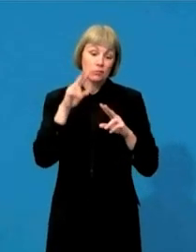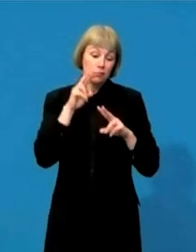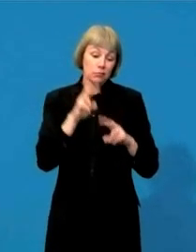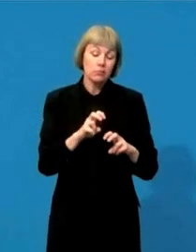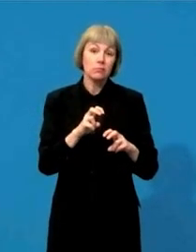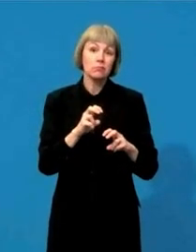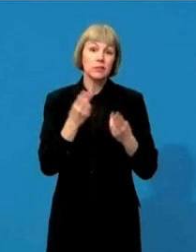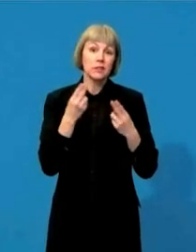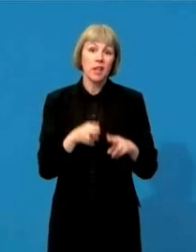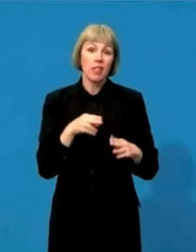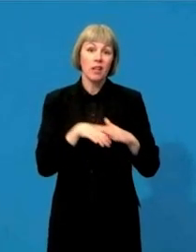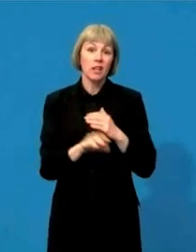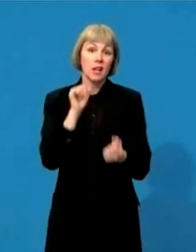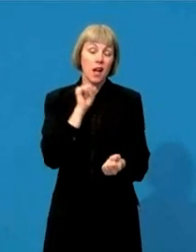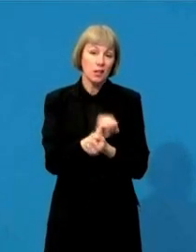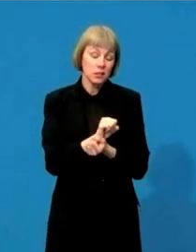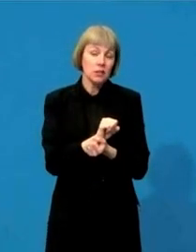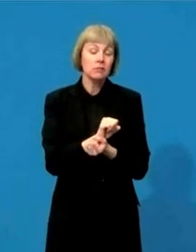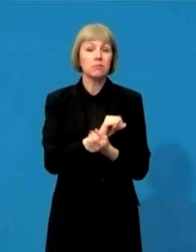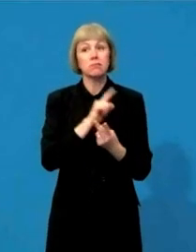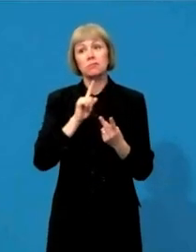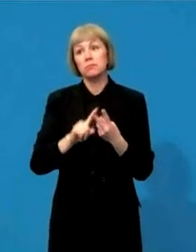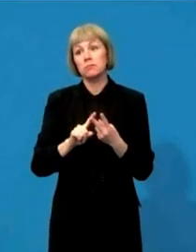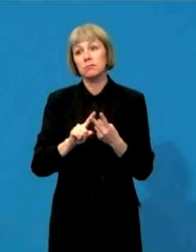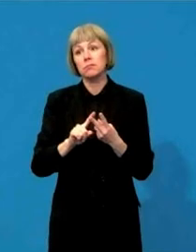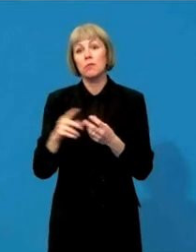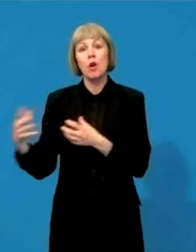We have seen the Bringing Them Home report, the Stolen Generation.